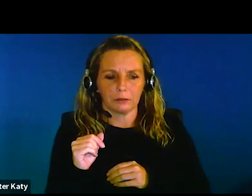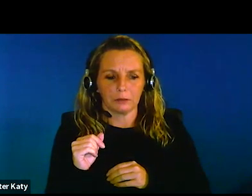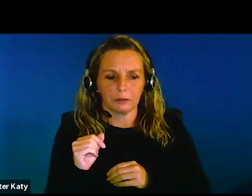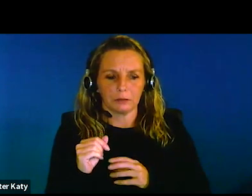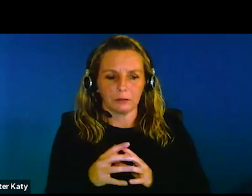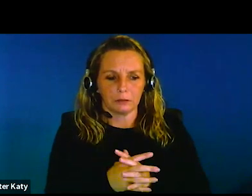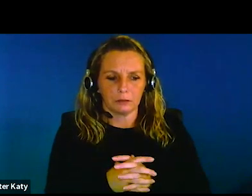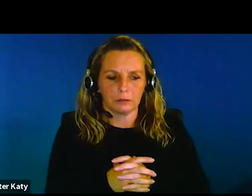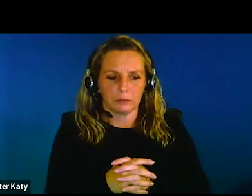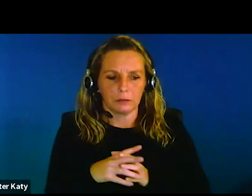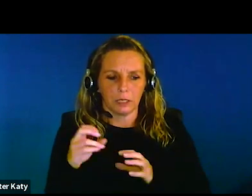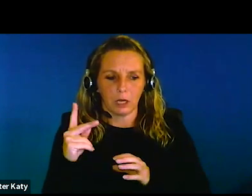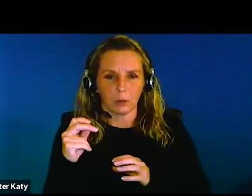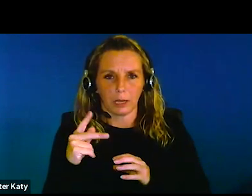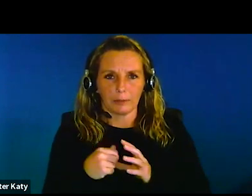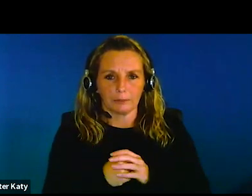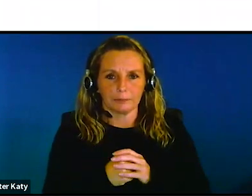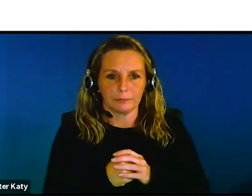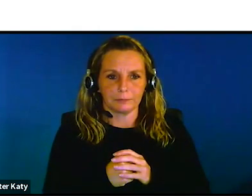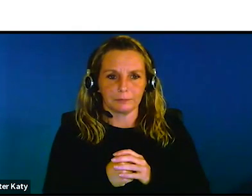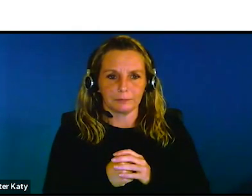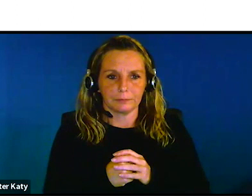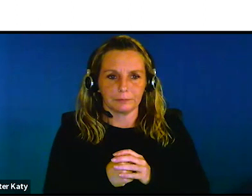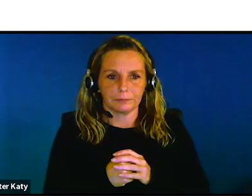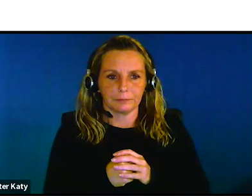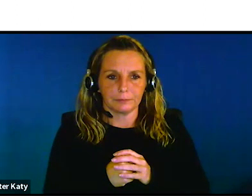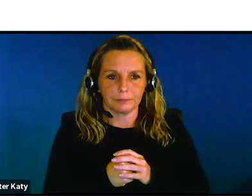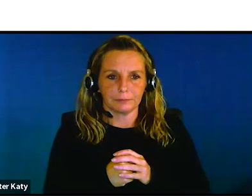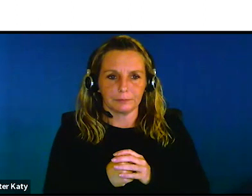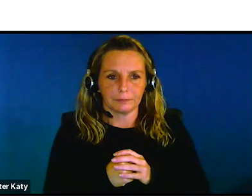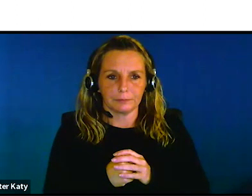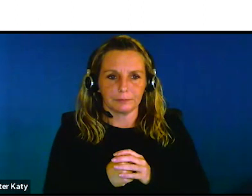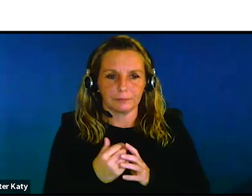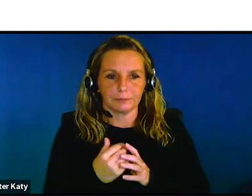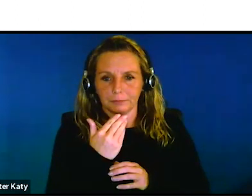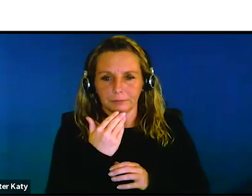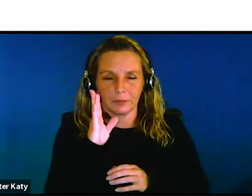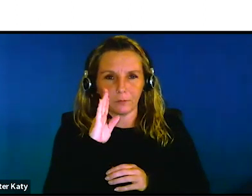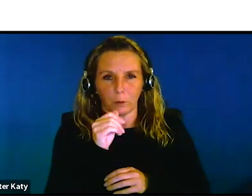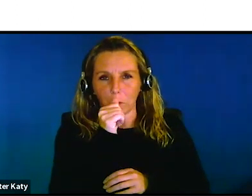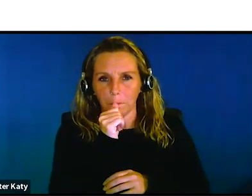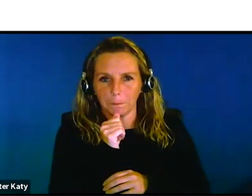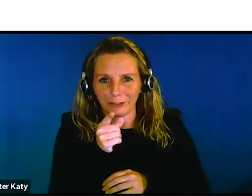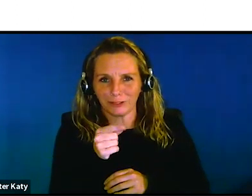Okay. Thank you for your patience.